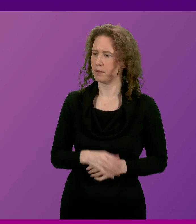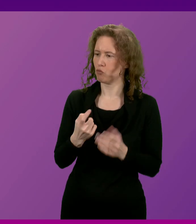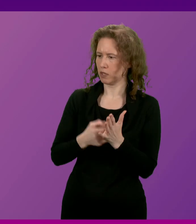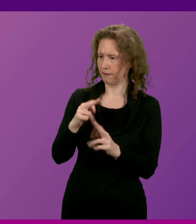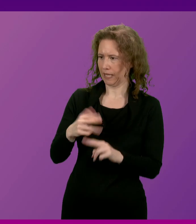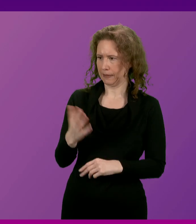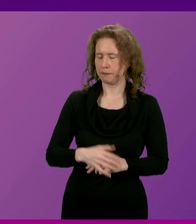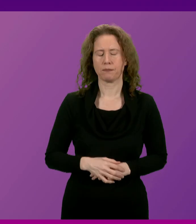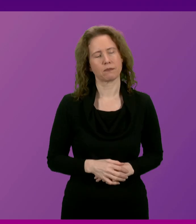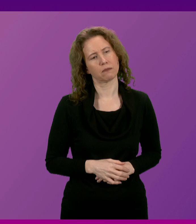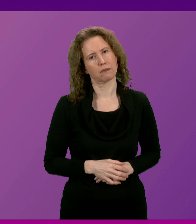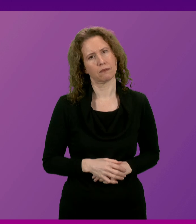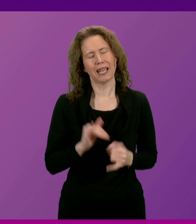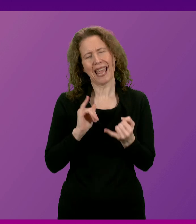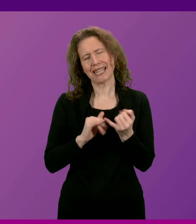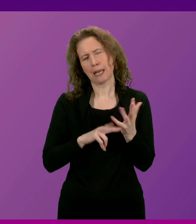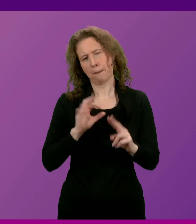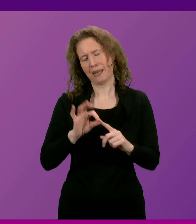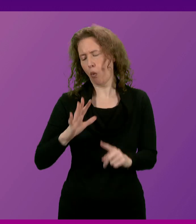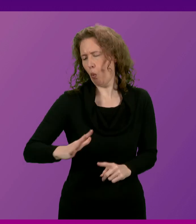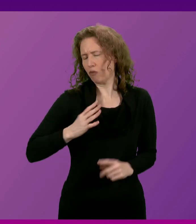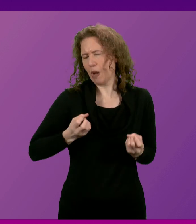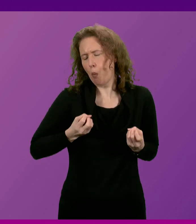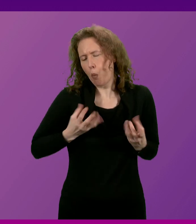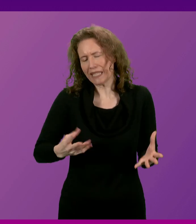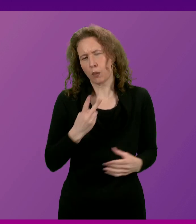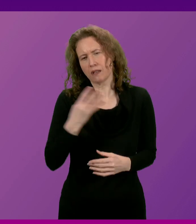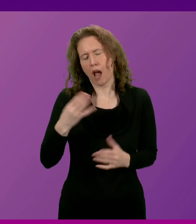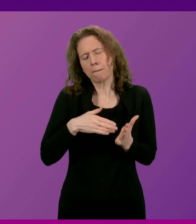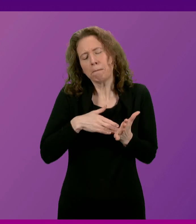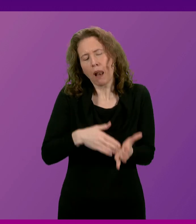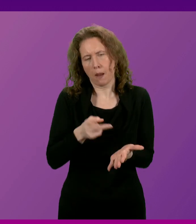The SNP has already wasted £29 million on a national care service that has not